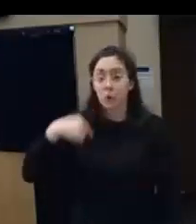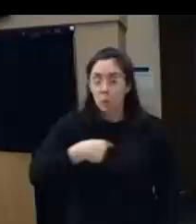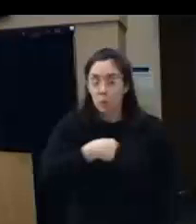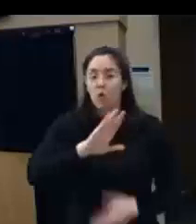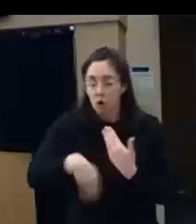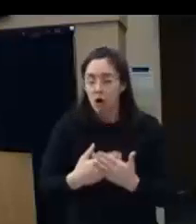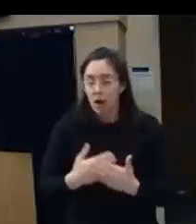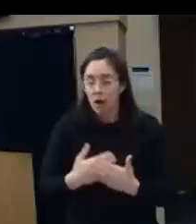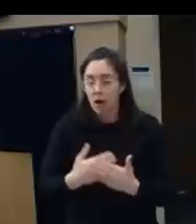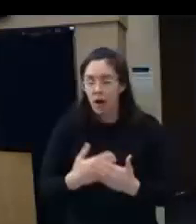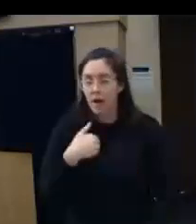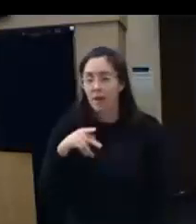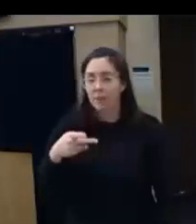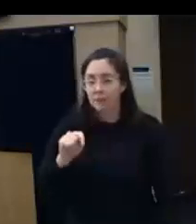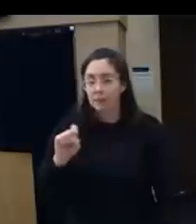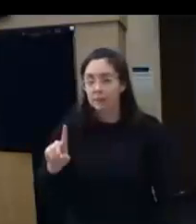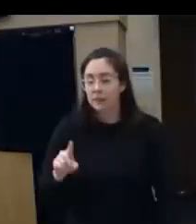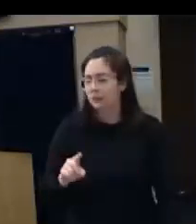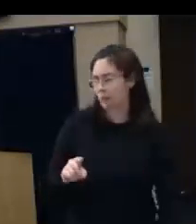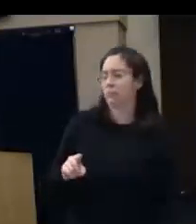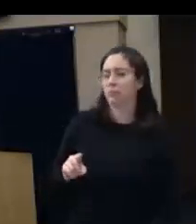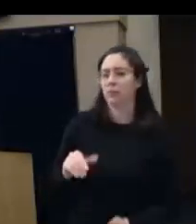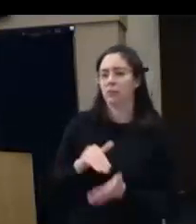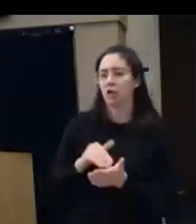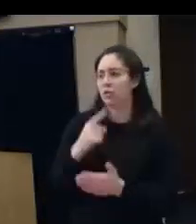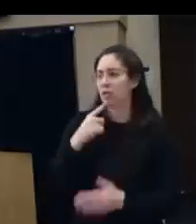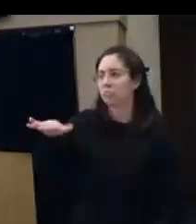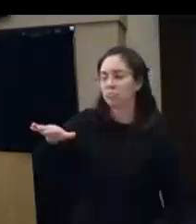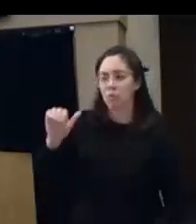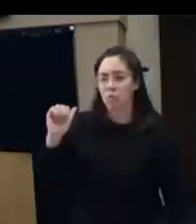cardiologists and surgeons will often say almost all of our patients have PTSD and I just wanted